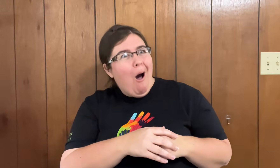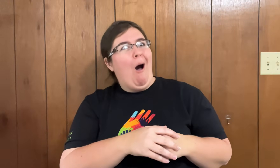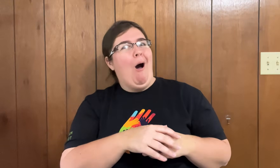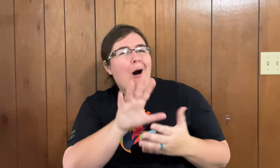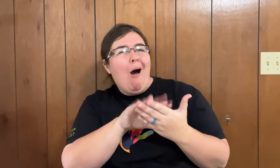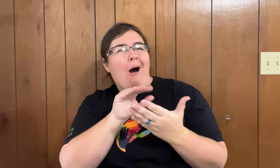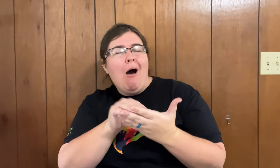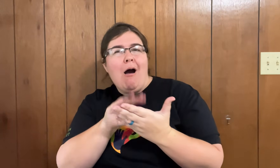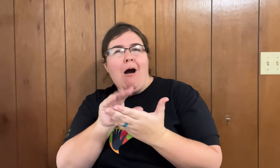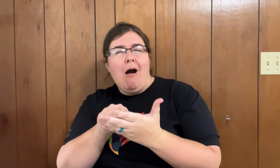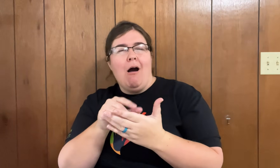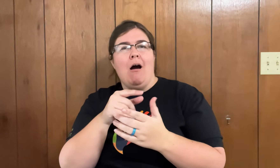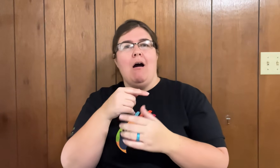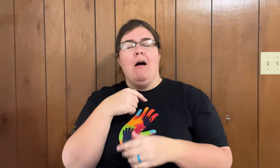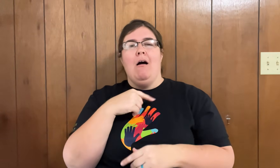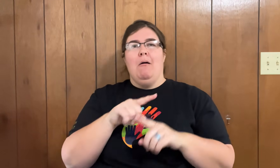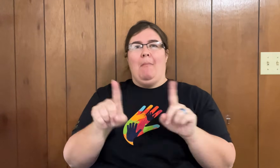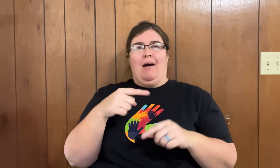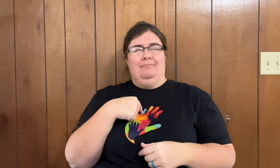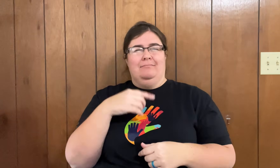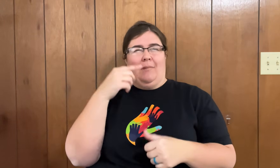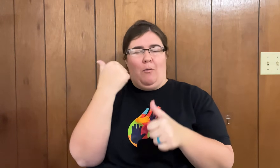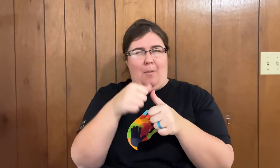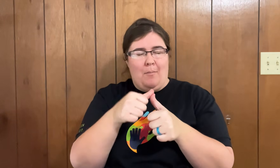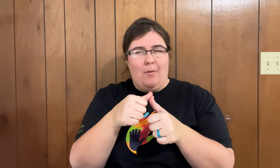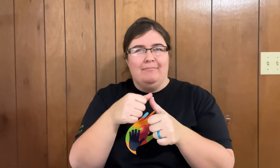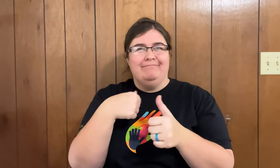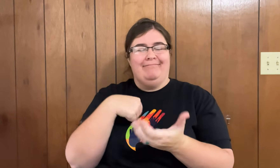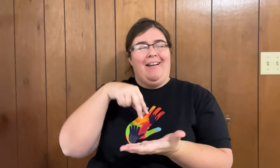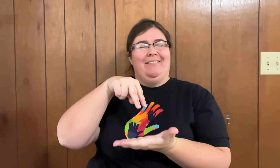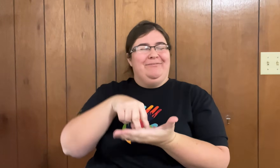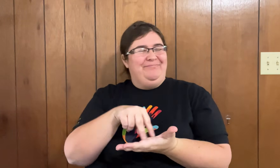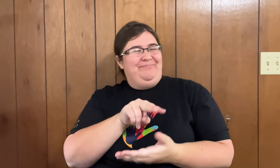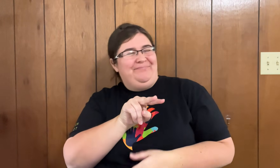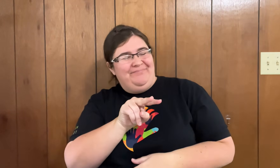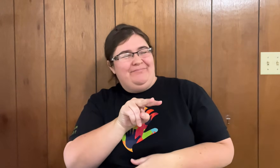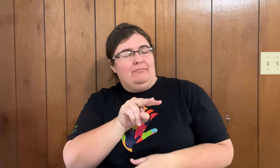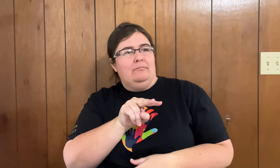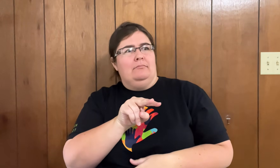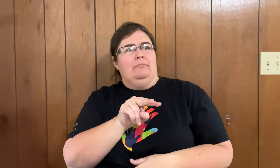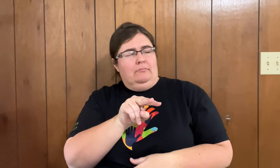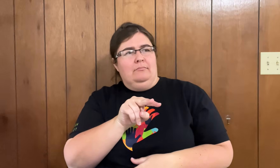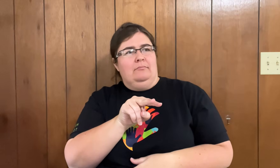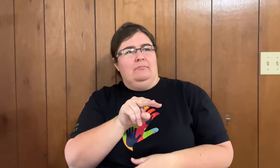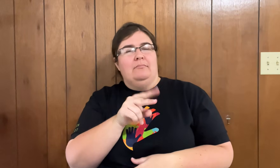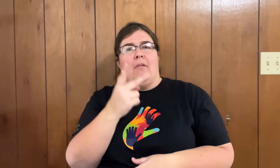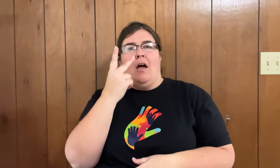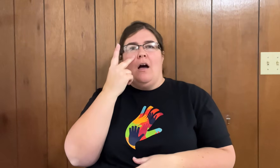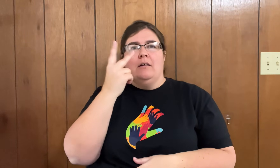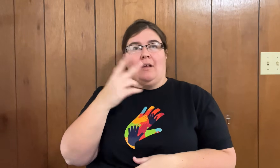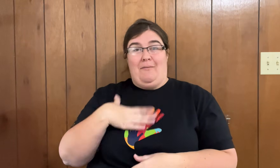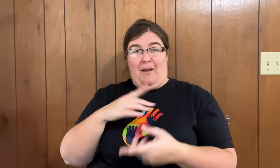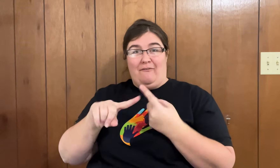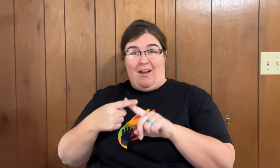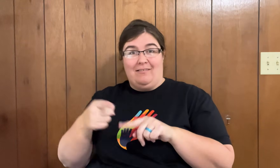their signs for concepts. But I remember standing there and watching my friend,